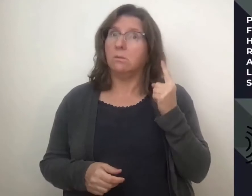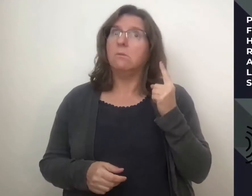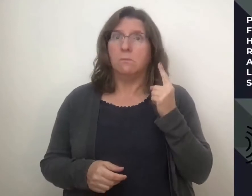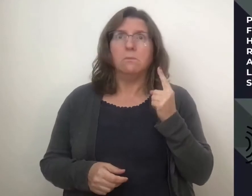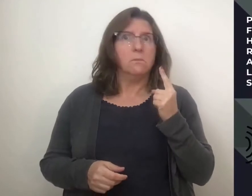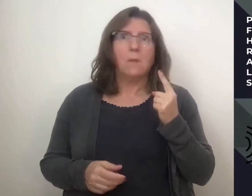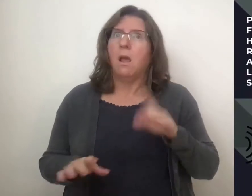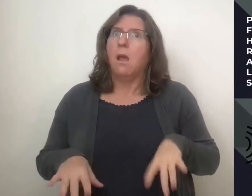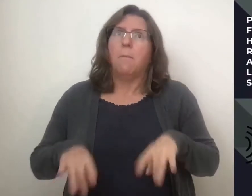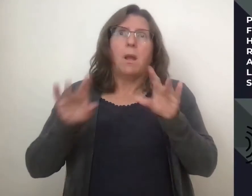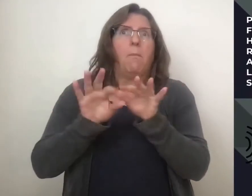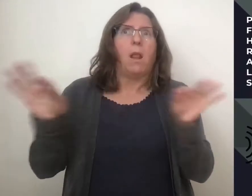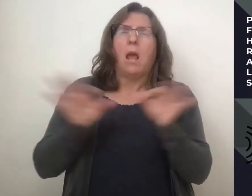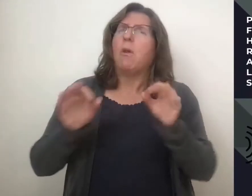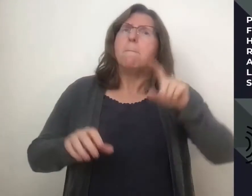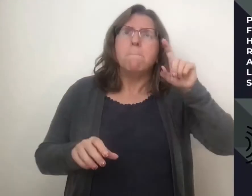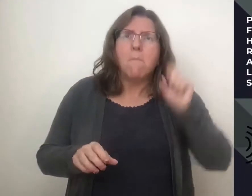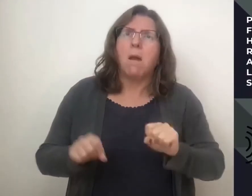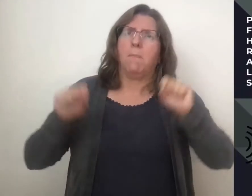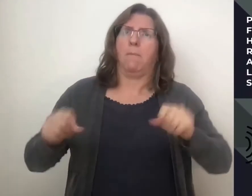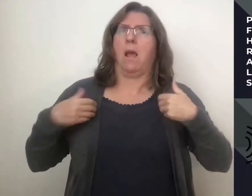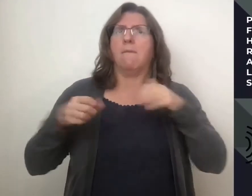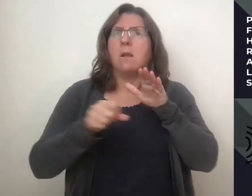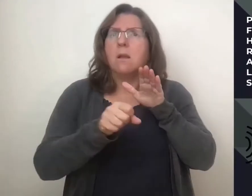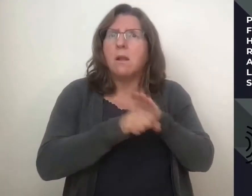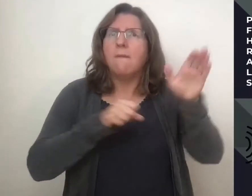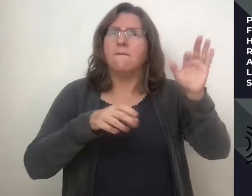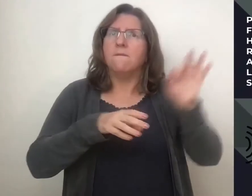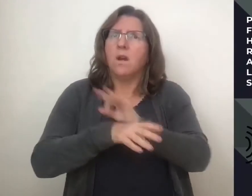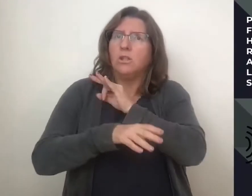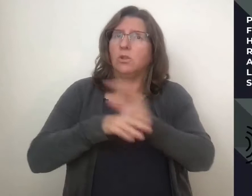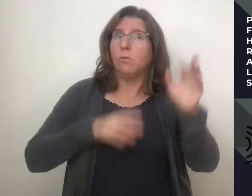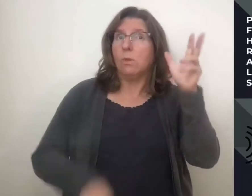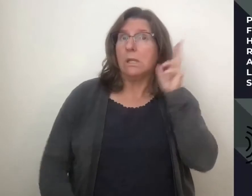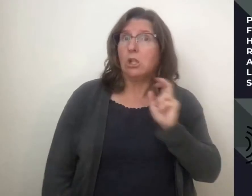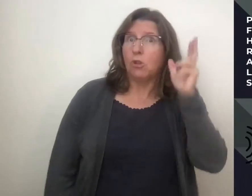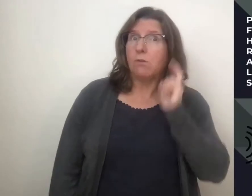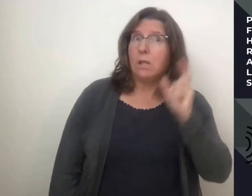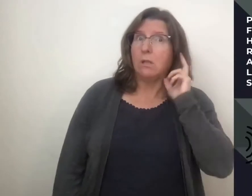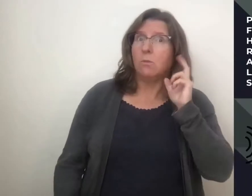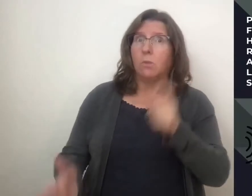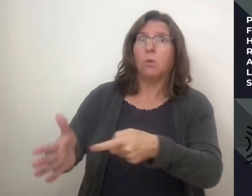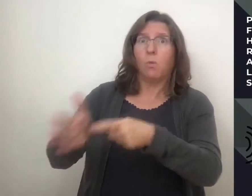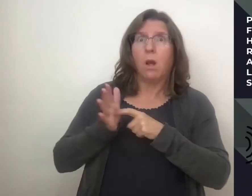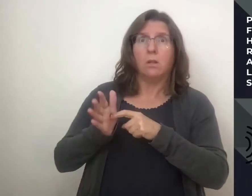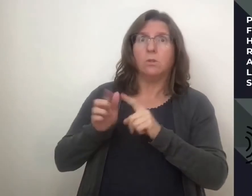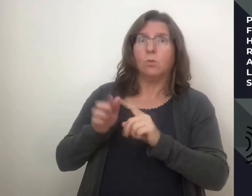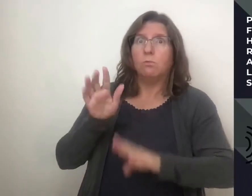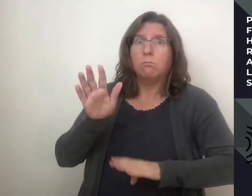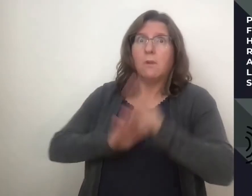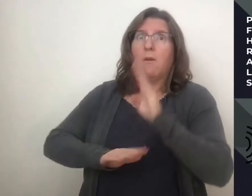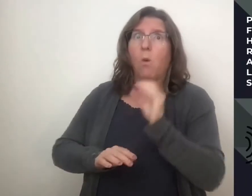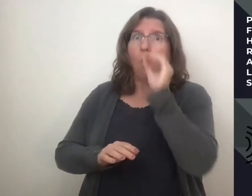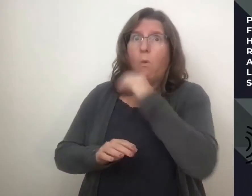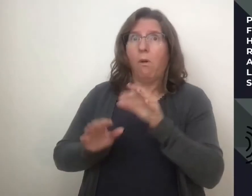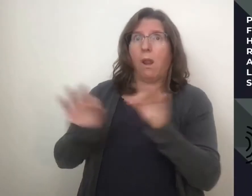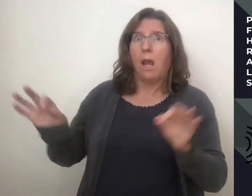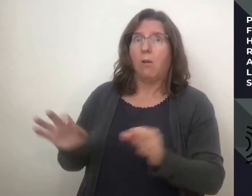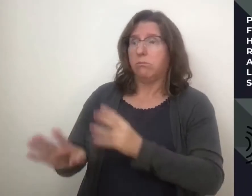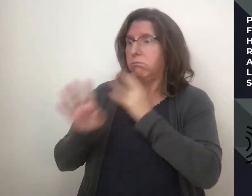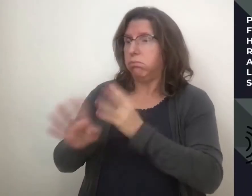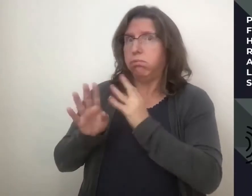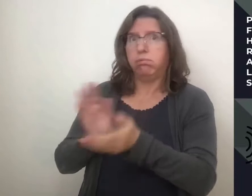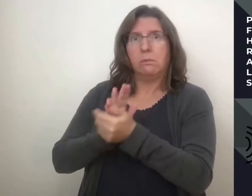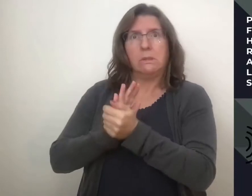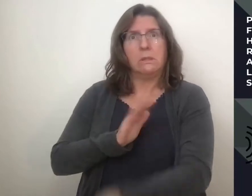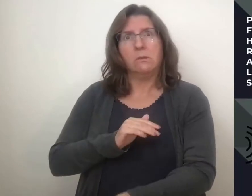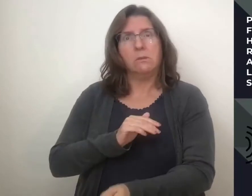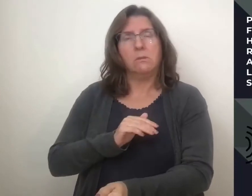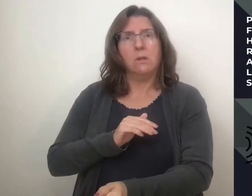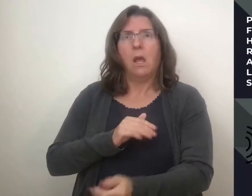Firstly, the child must have enough functional hearing to enable them to acquire oral language skills.